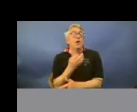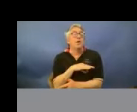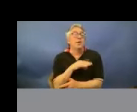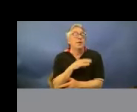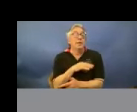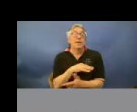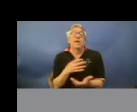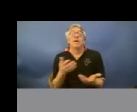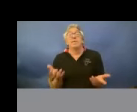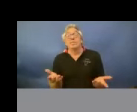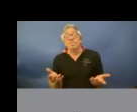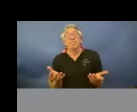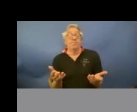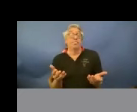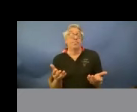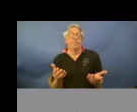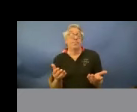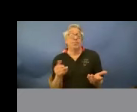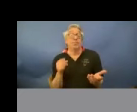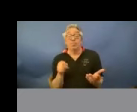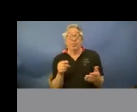So, all of these things could be subject of pledges.